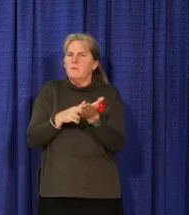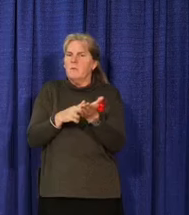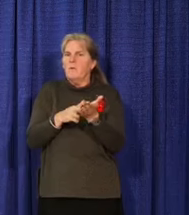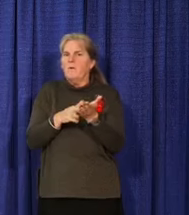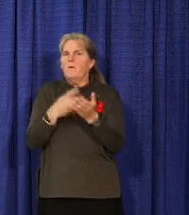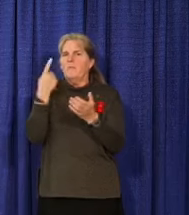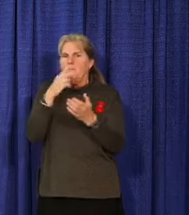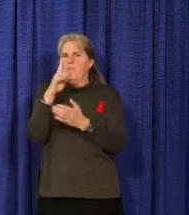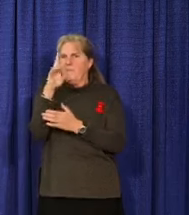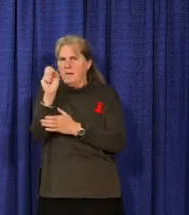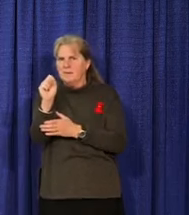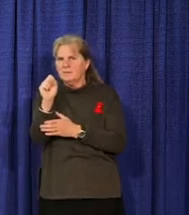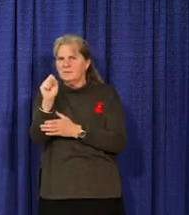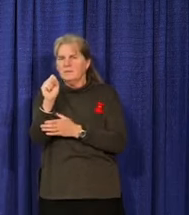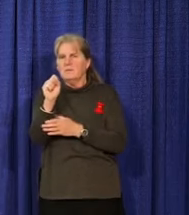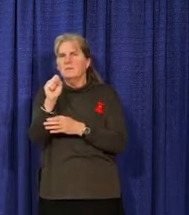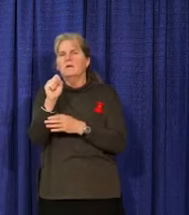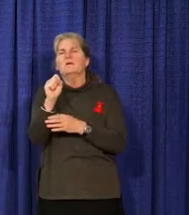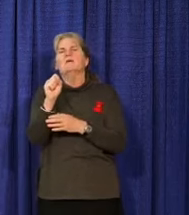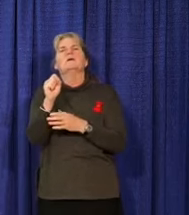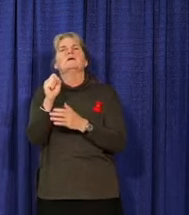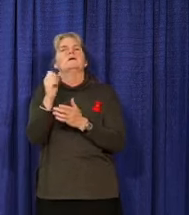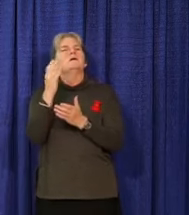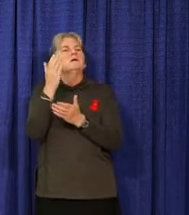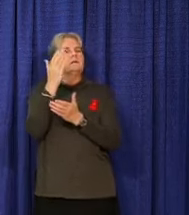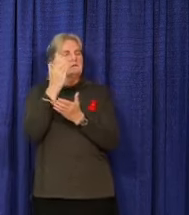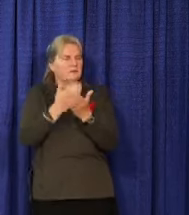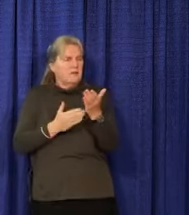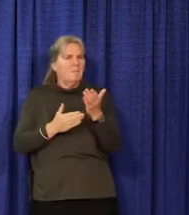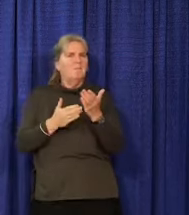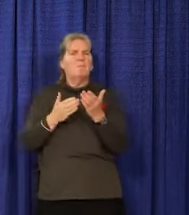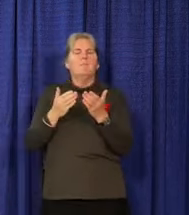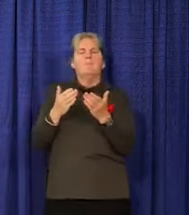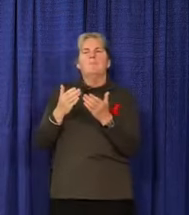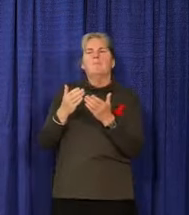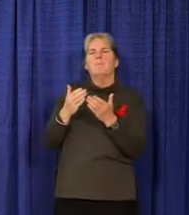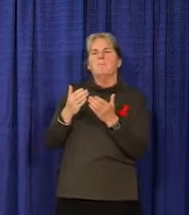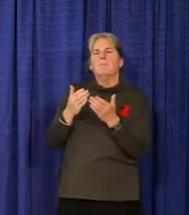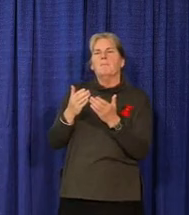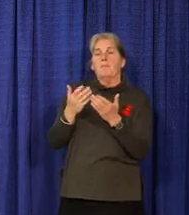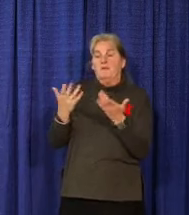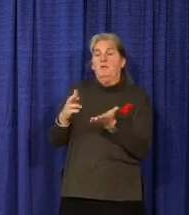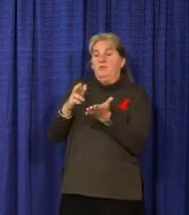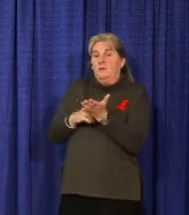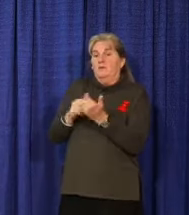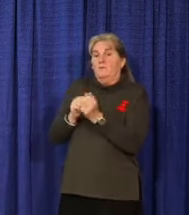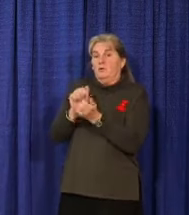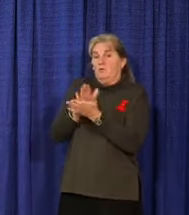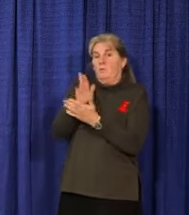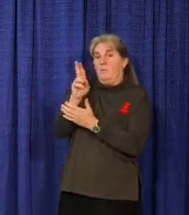expecting that to adjust. There will be some students who might be registered for the bus and high school but will determine they want to take a